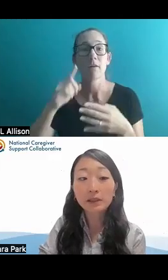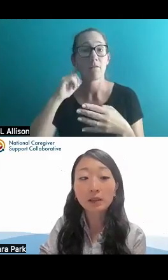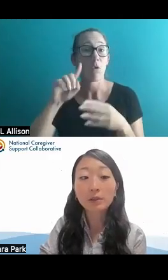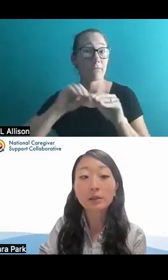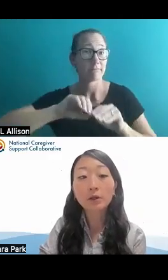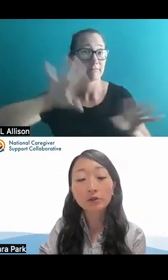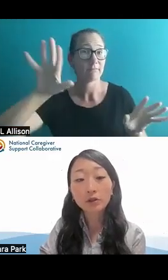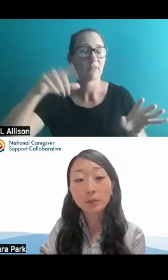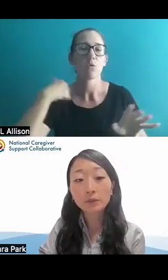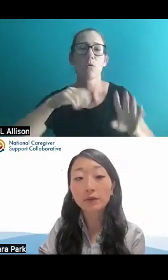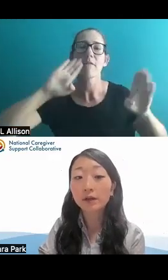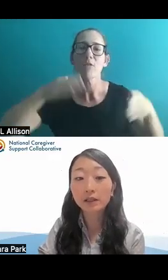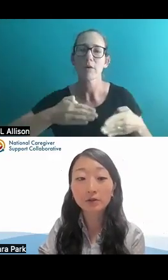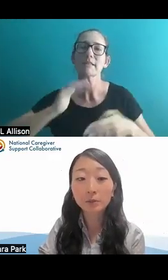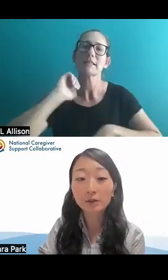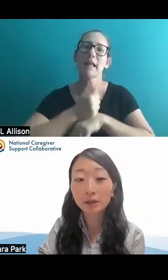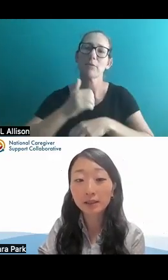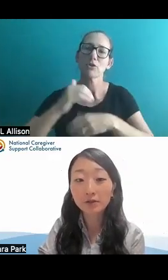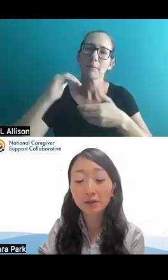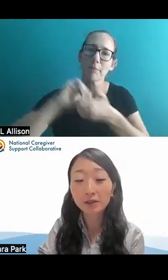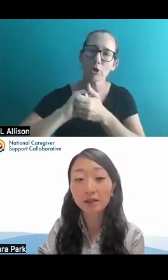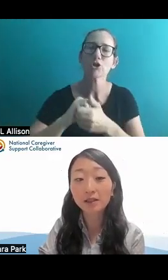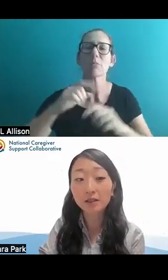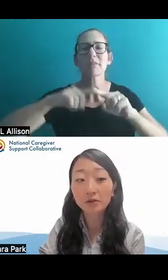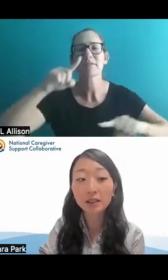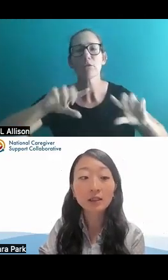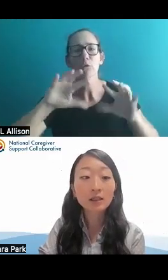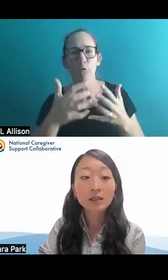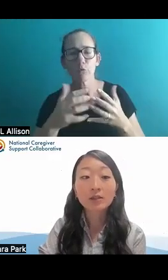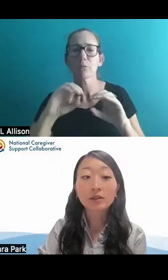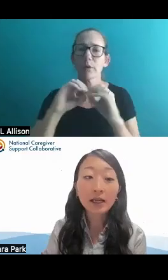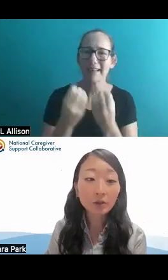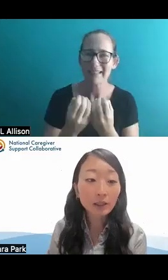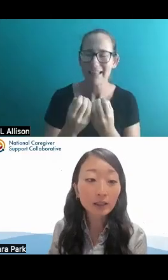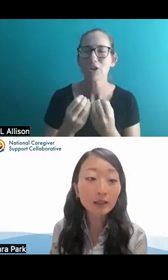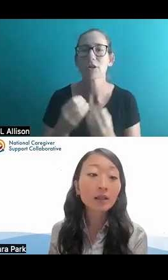on building partnerships with various groups and organizations across the country, such as NASHP,